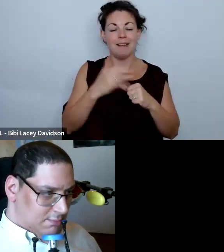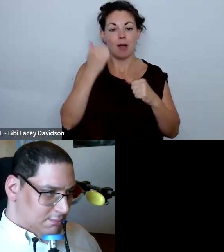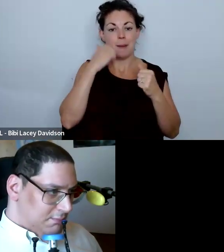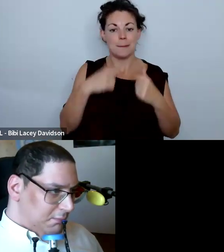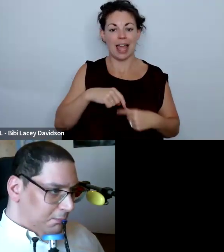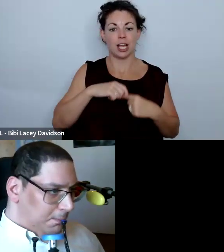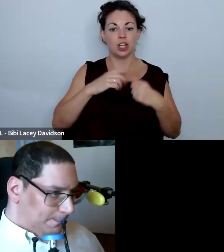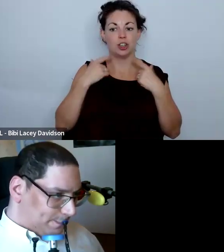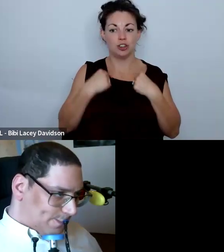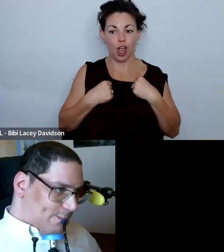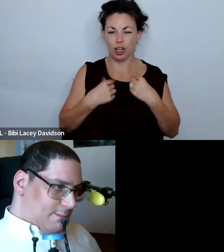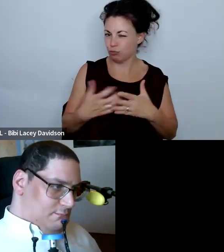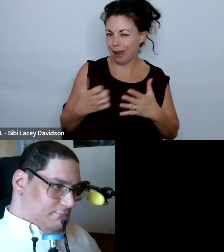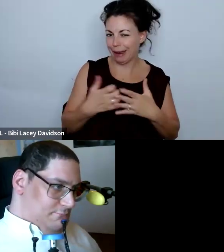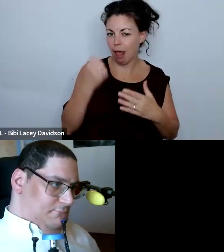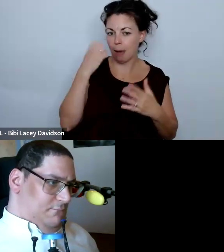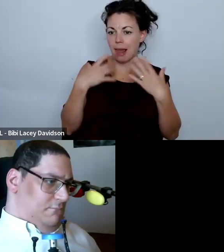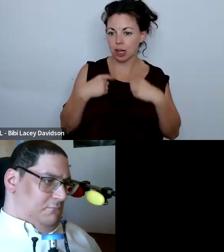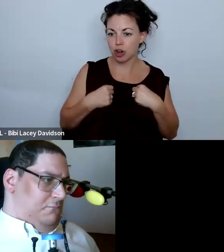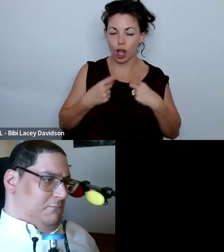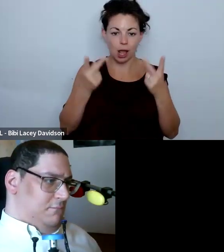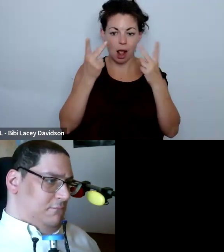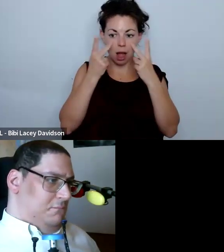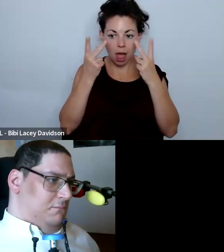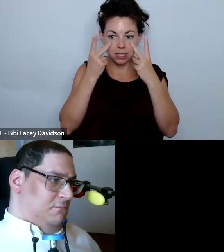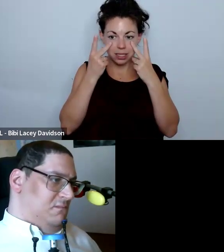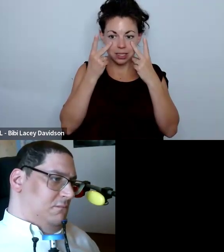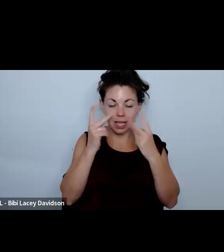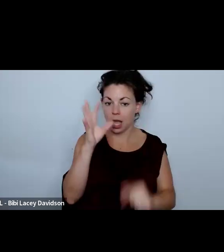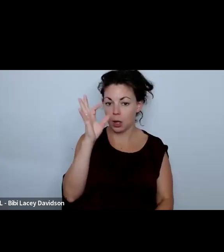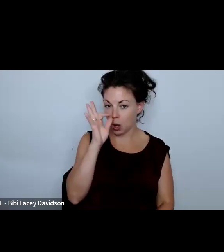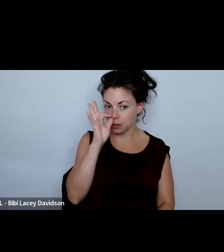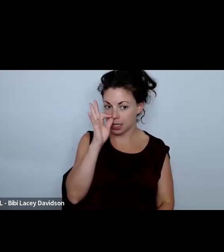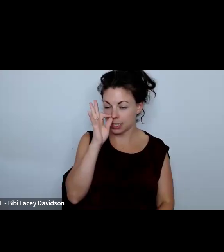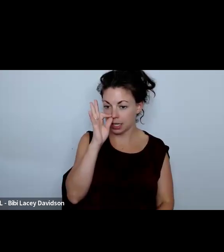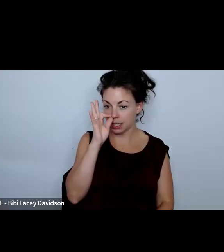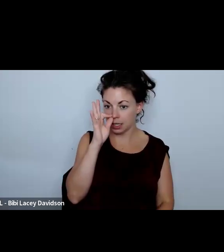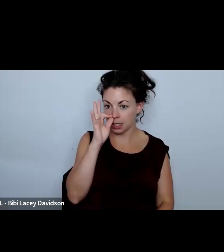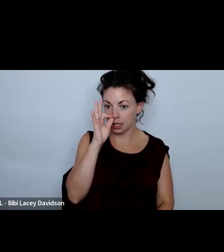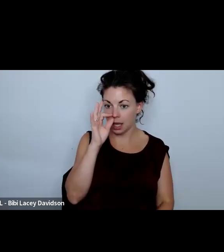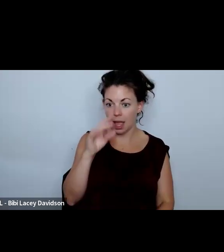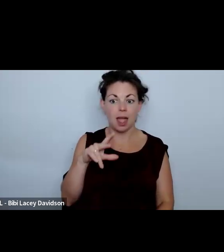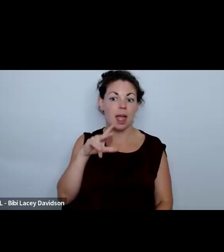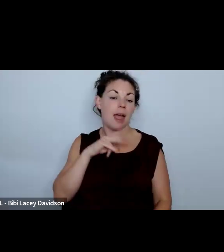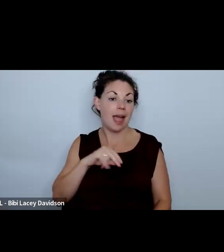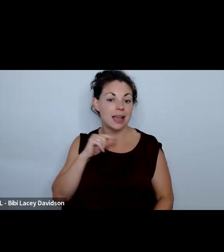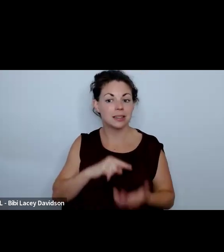but also in England for the rest of it, and also Canada for a bit. So it's very mixed. And I'm a researcher